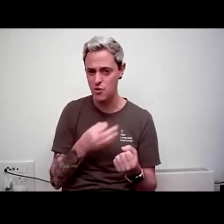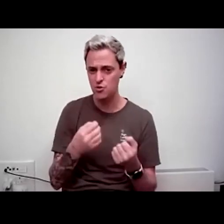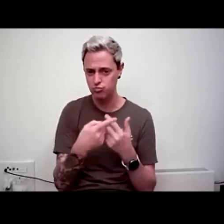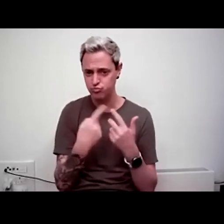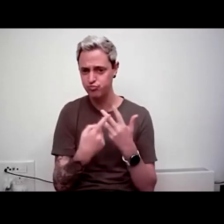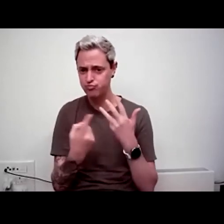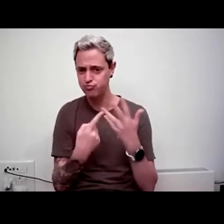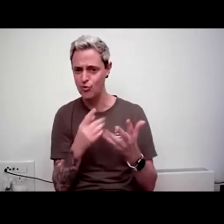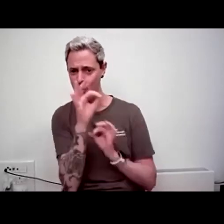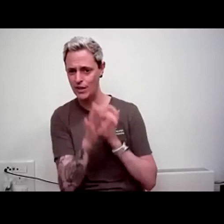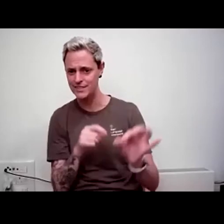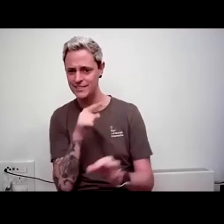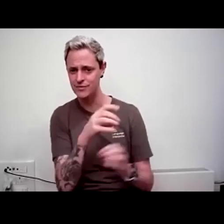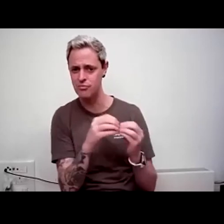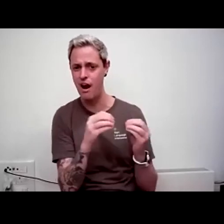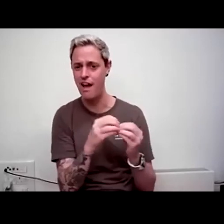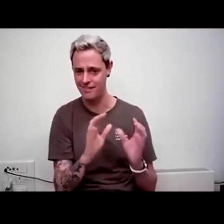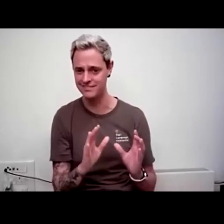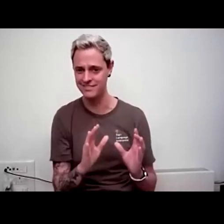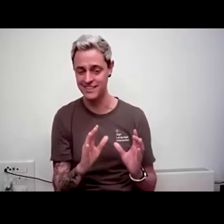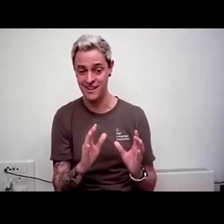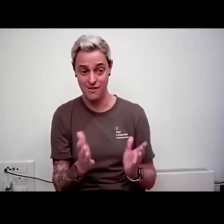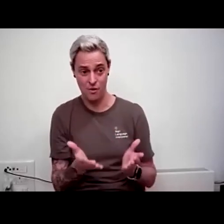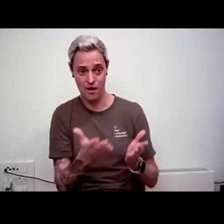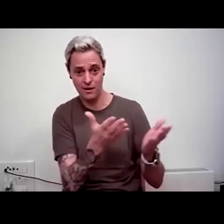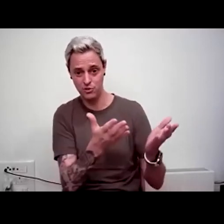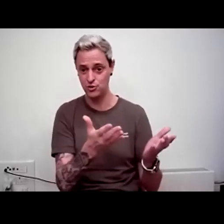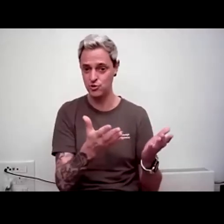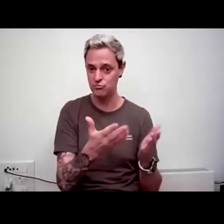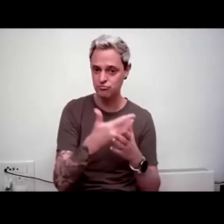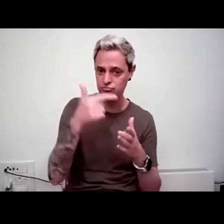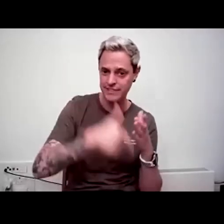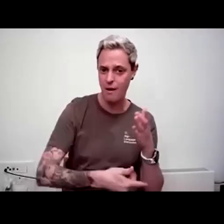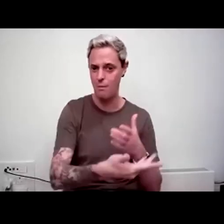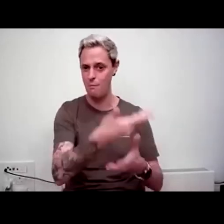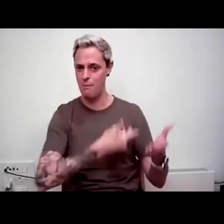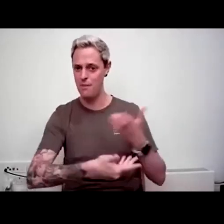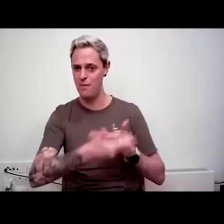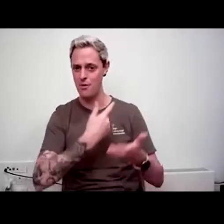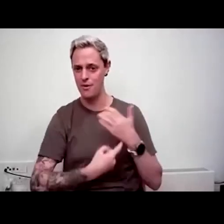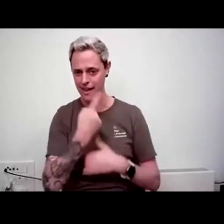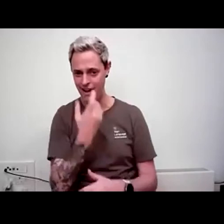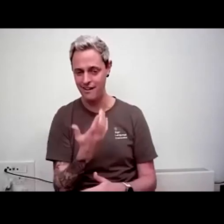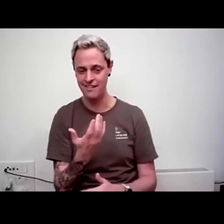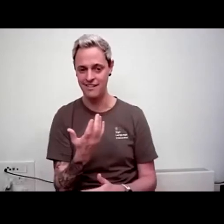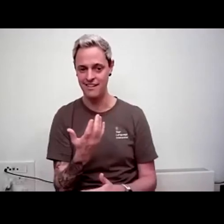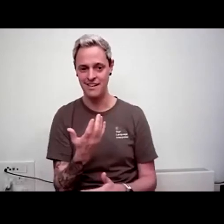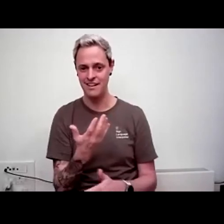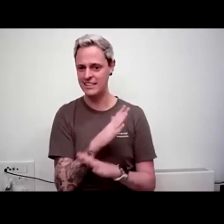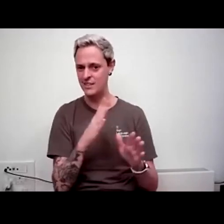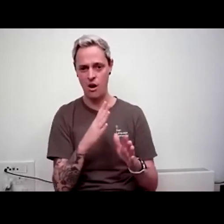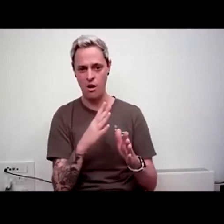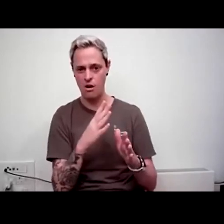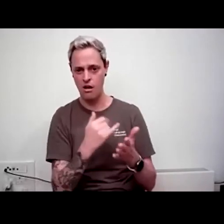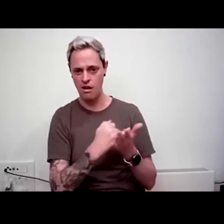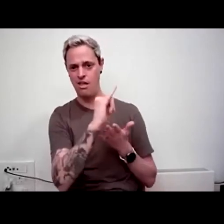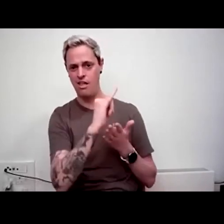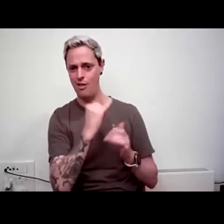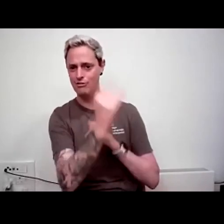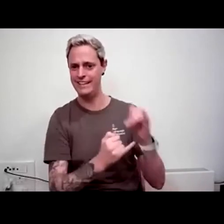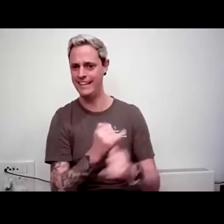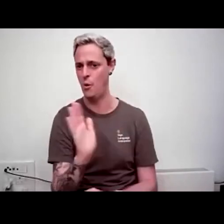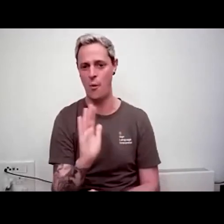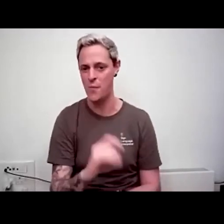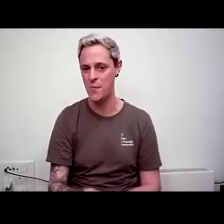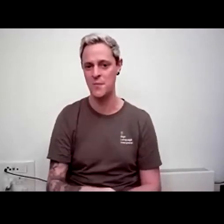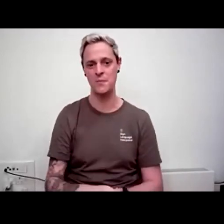each of which is an invitation really for him to say a bit more. None of them are objections or critiques.